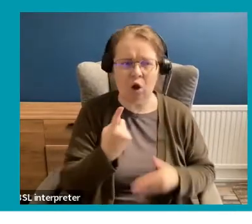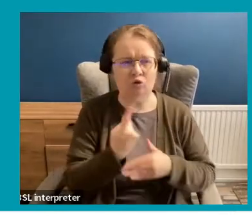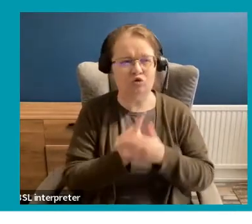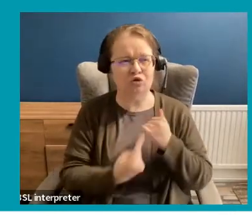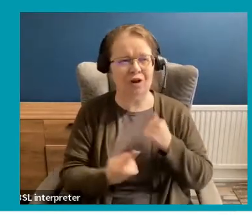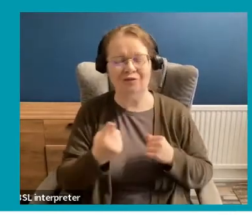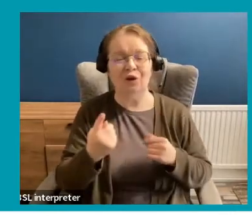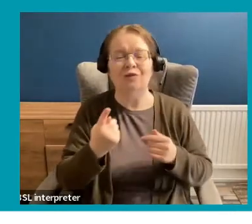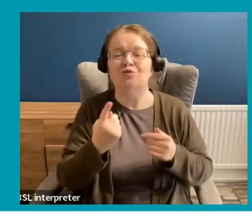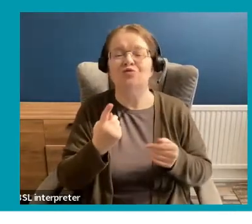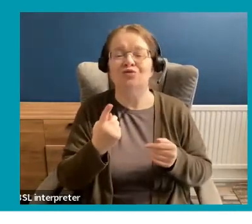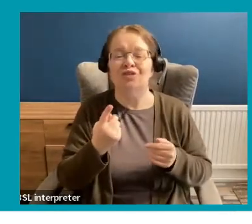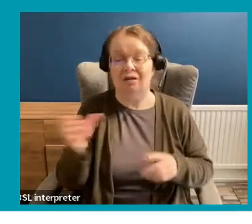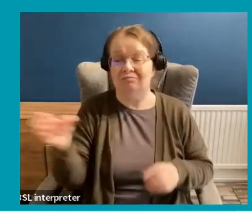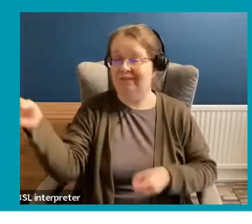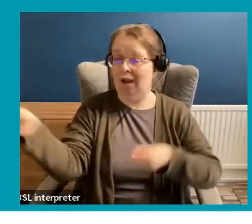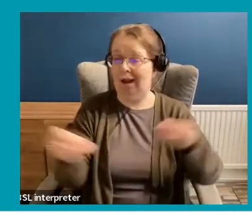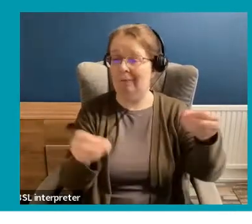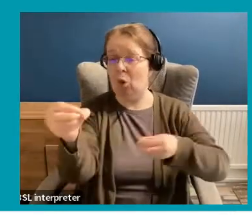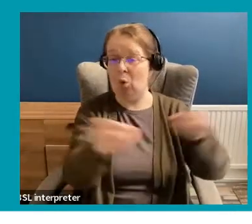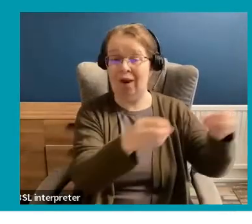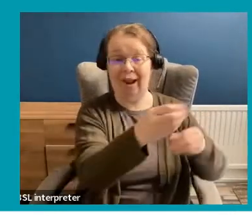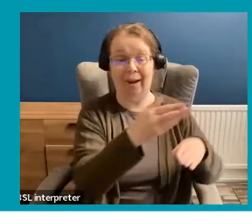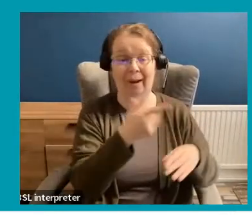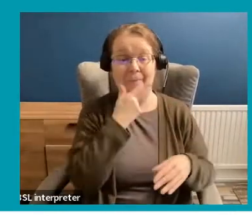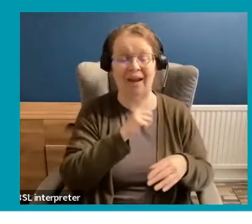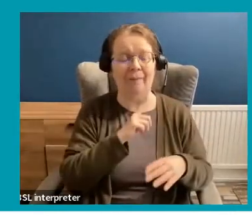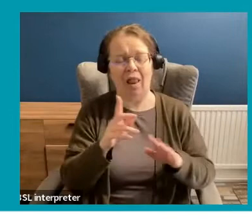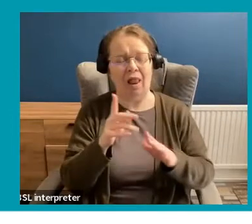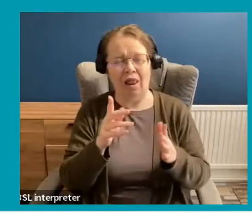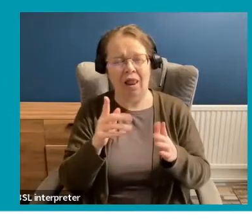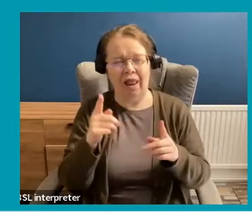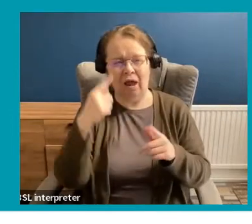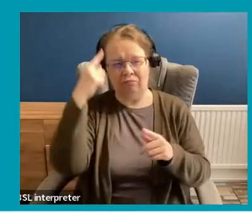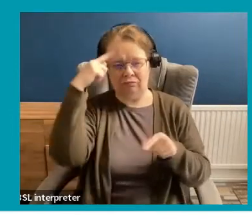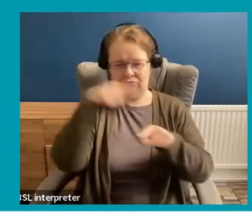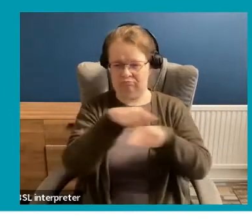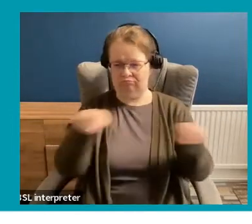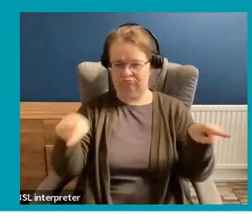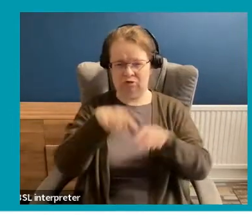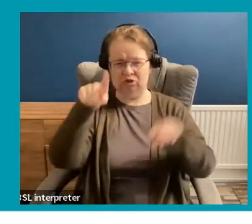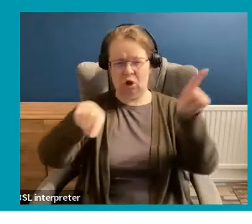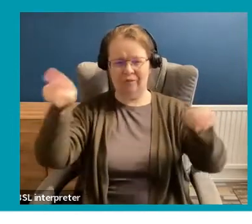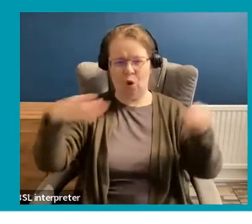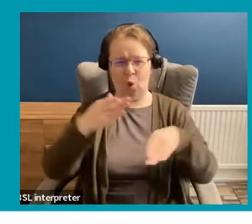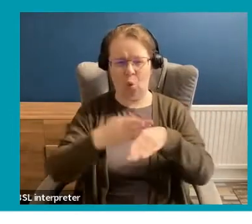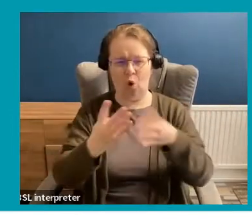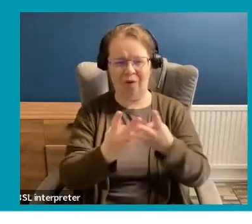it's not just about employing people is about how that diversity of the workforce impacts on the services delivered.